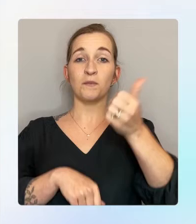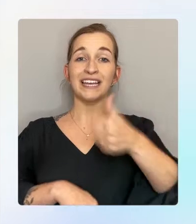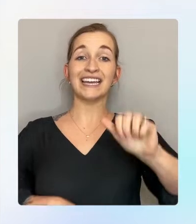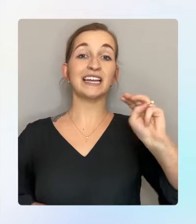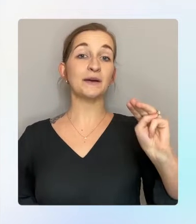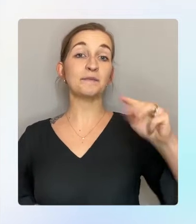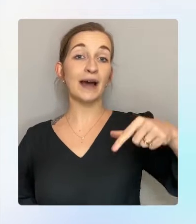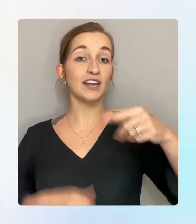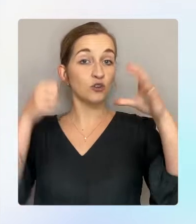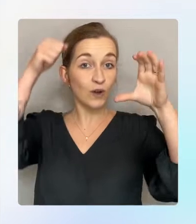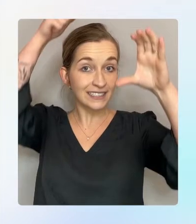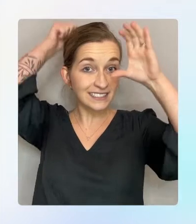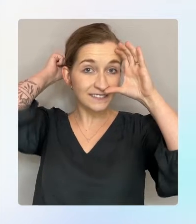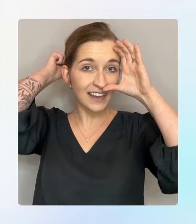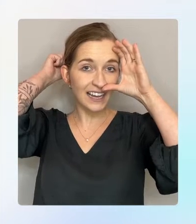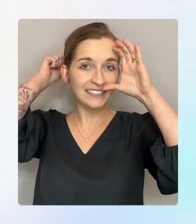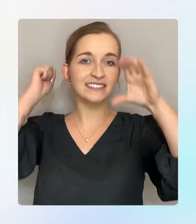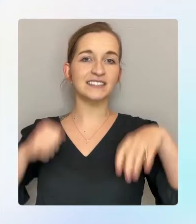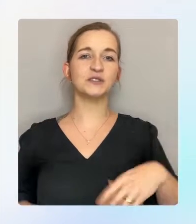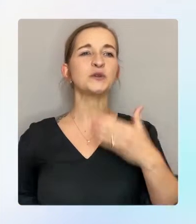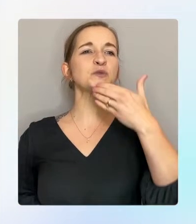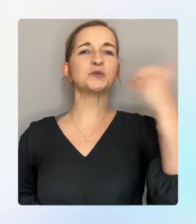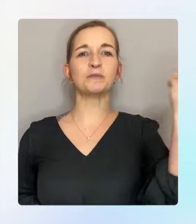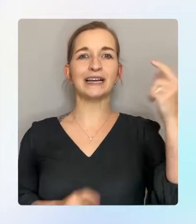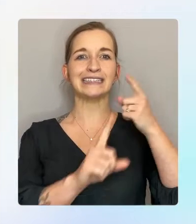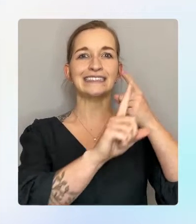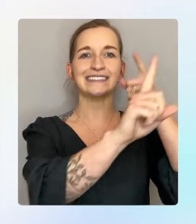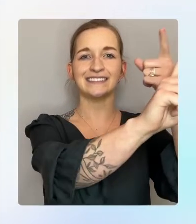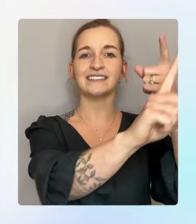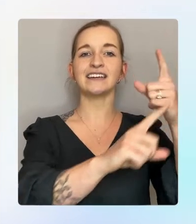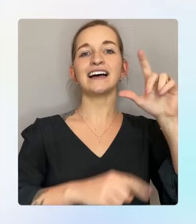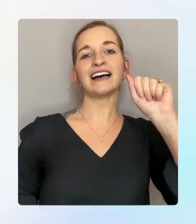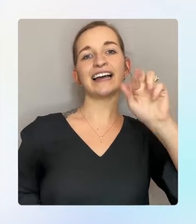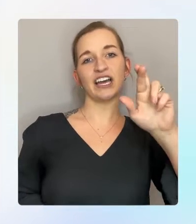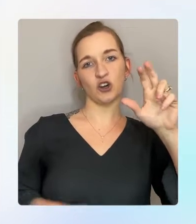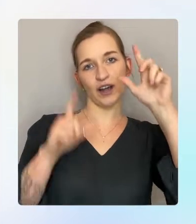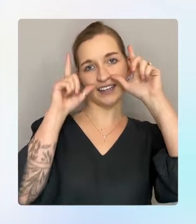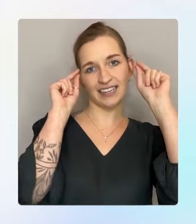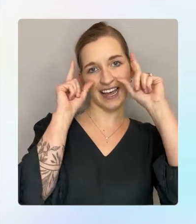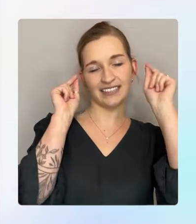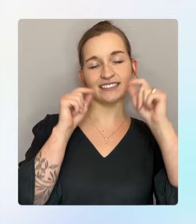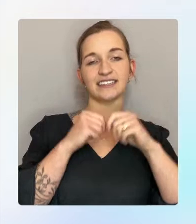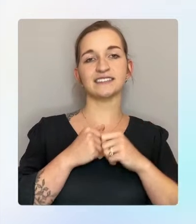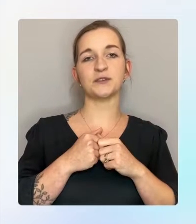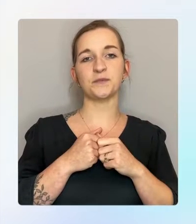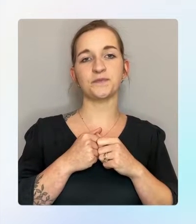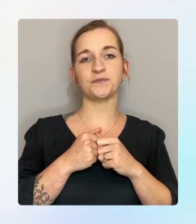to better approximate future AR glasses. This is particularly true on Meta Quest Pro,